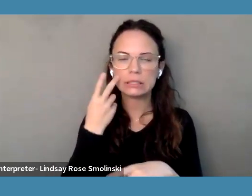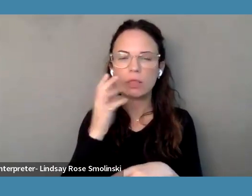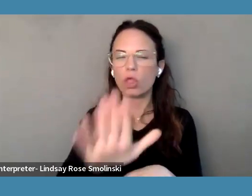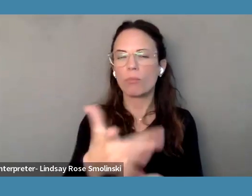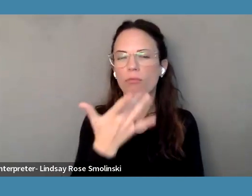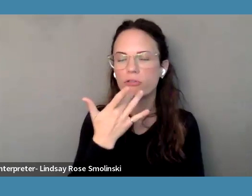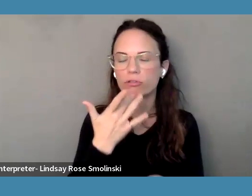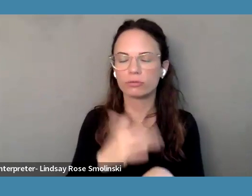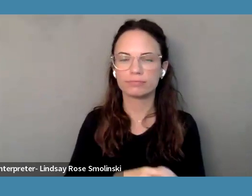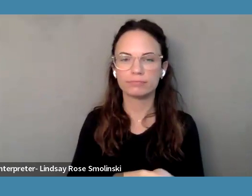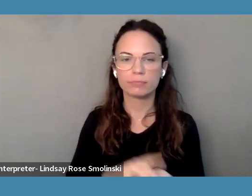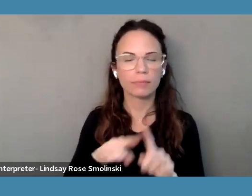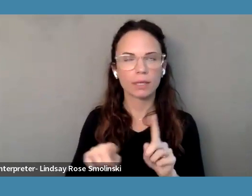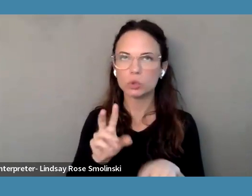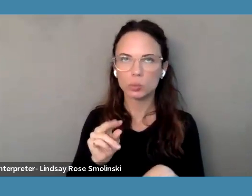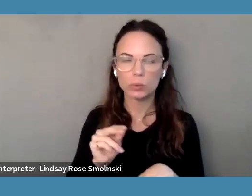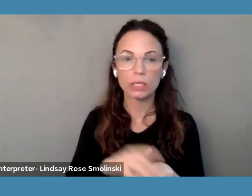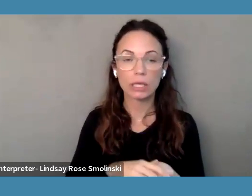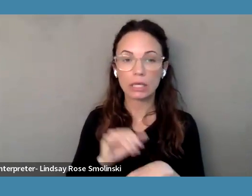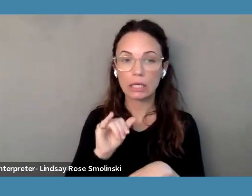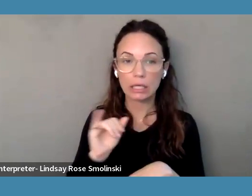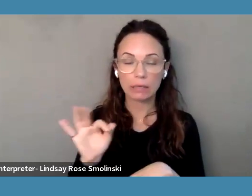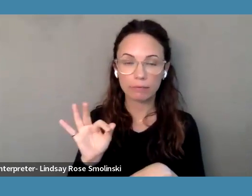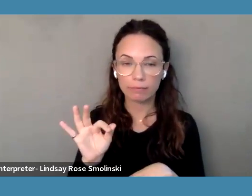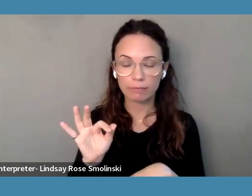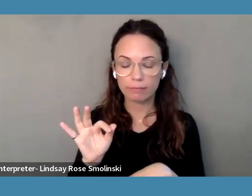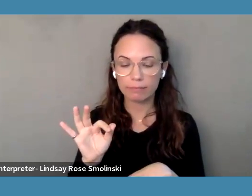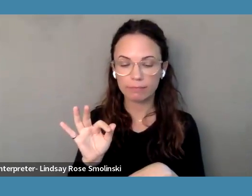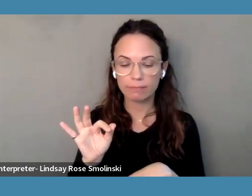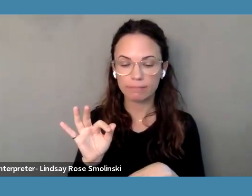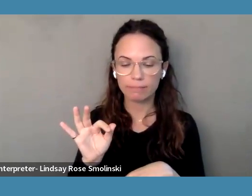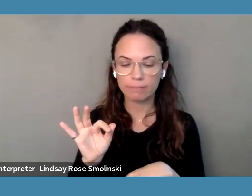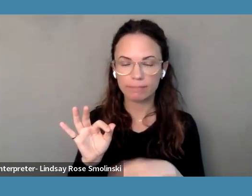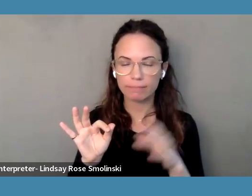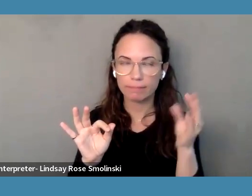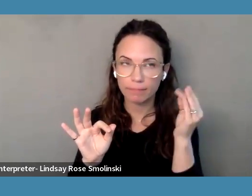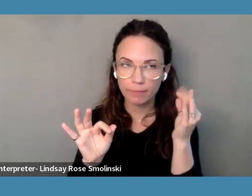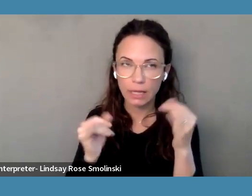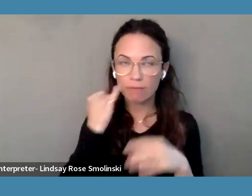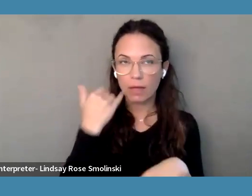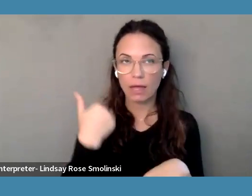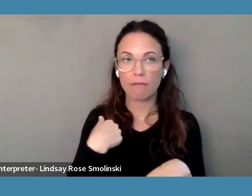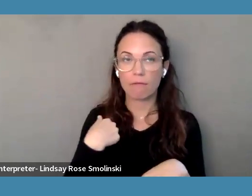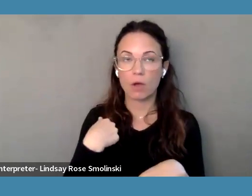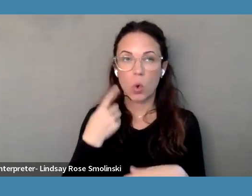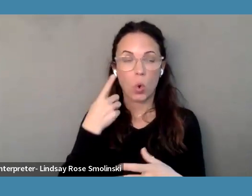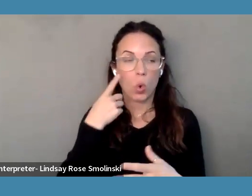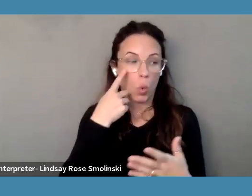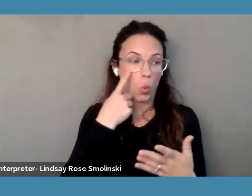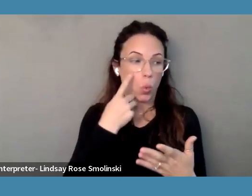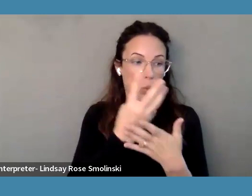But no, if there is a witness that the agency or the managed care plan